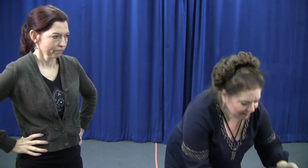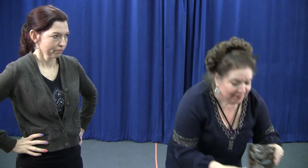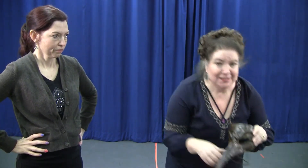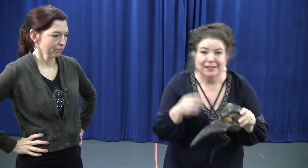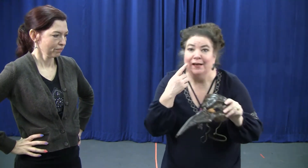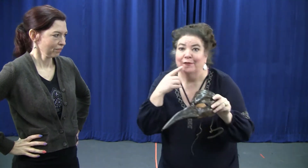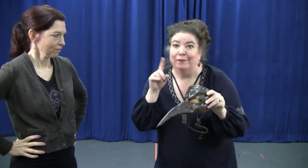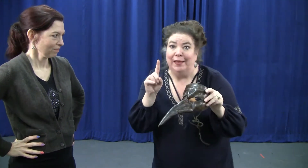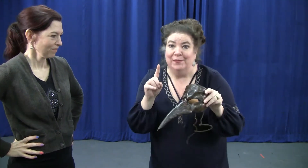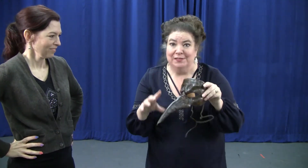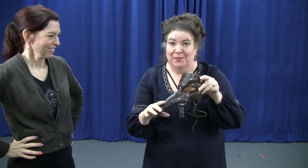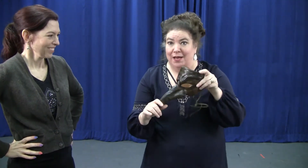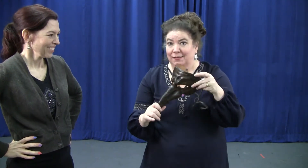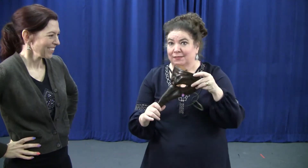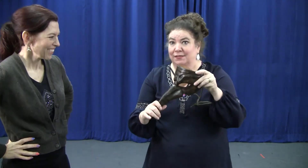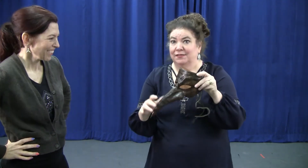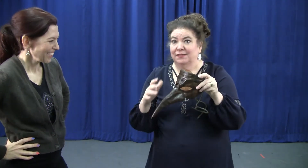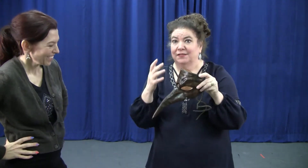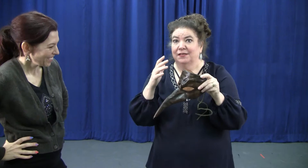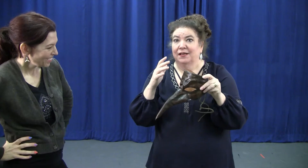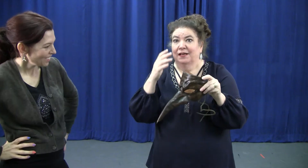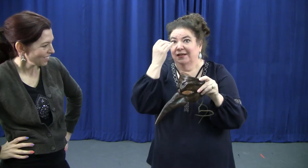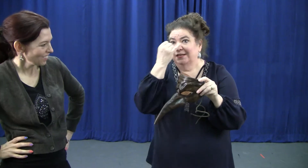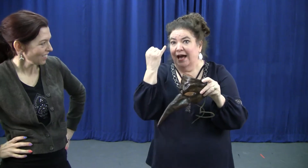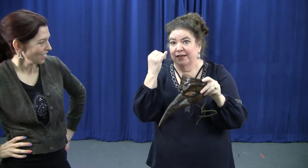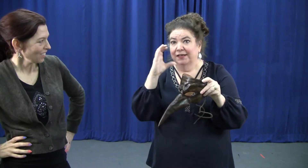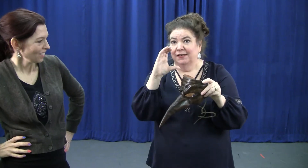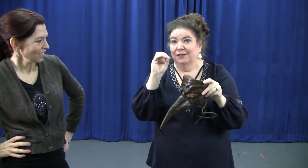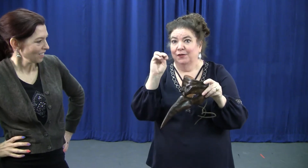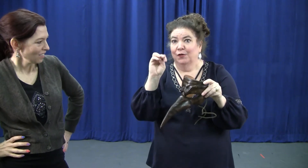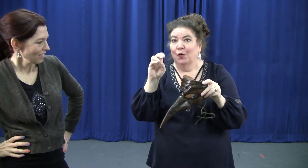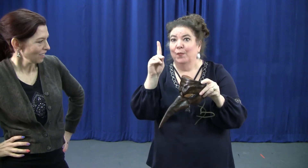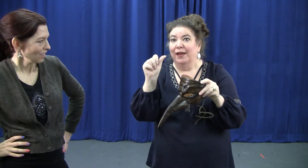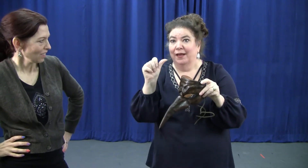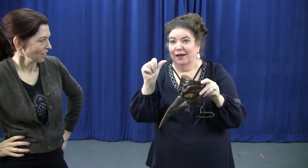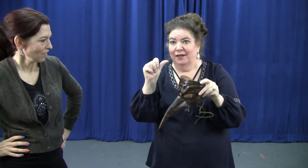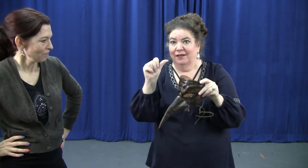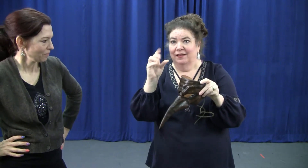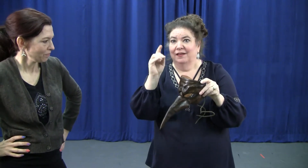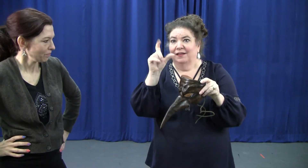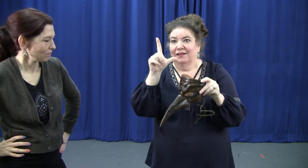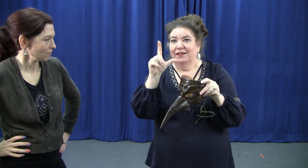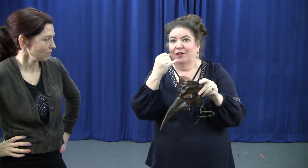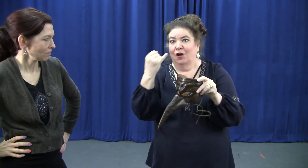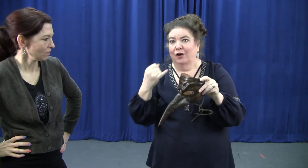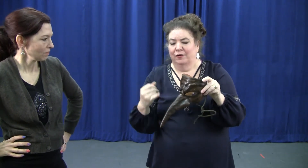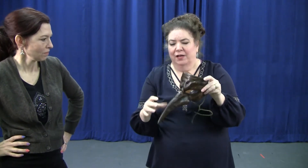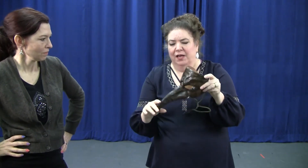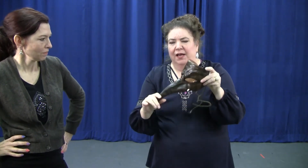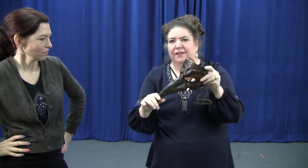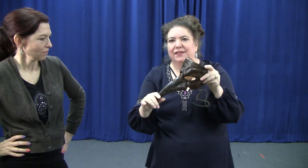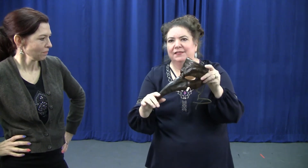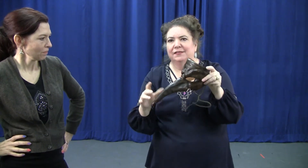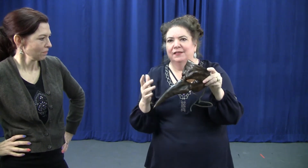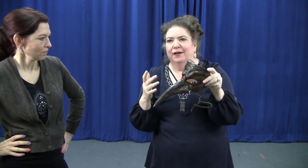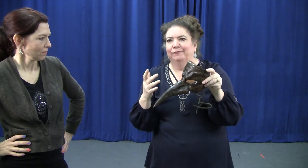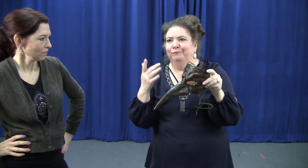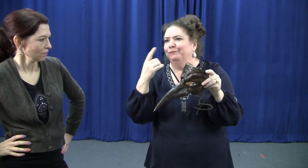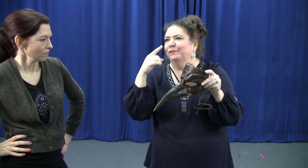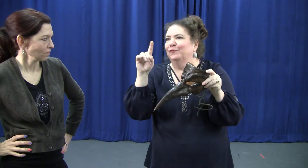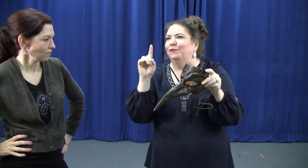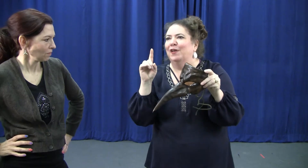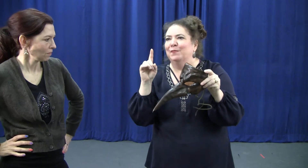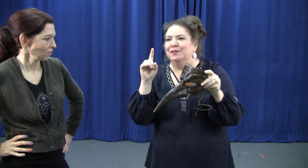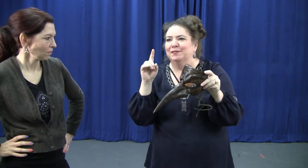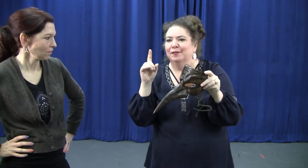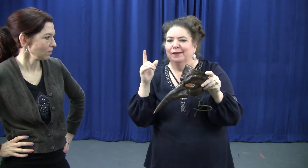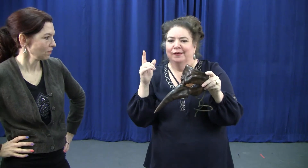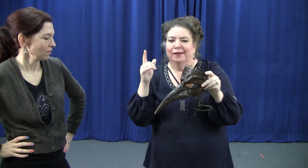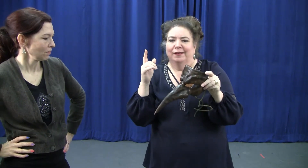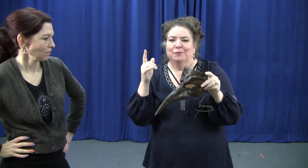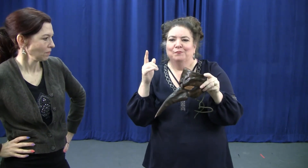This is kind of a famous mask this is Italian Comedia Del Arte and this is a famous character.